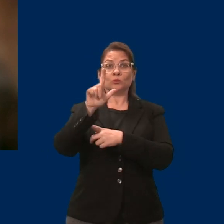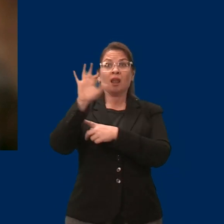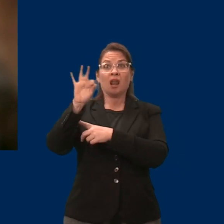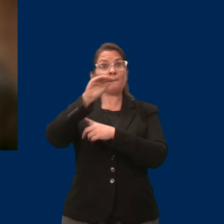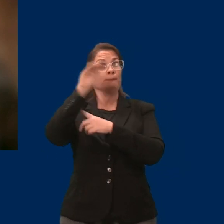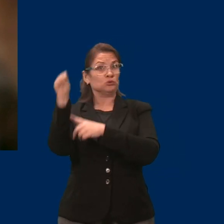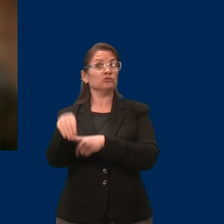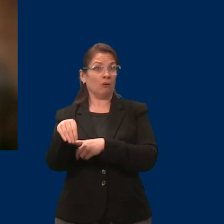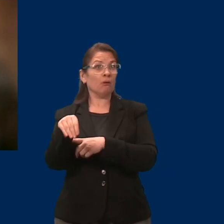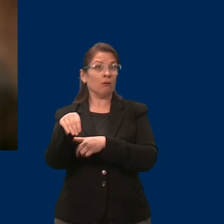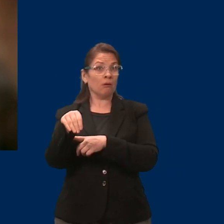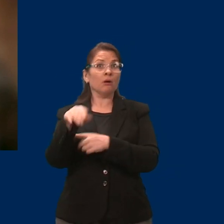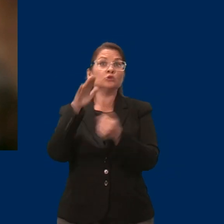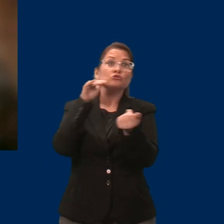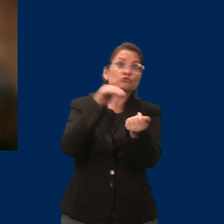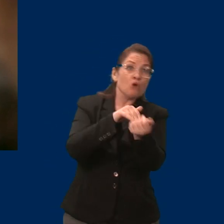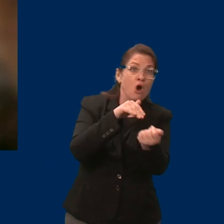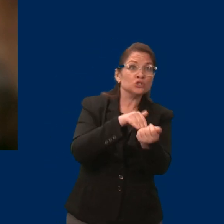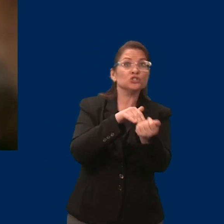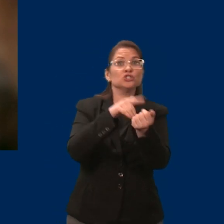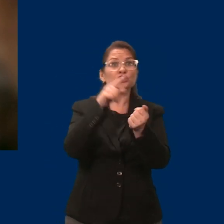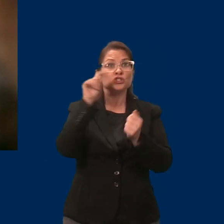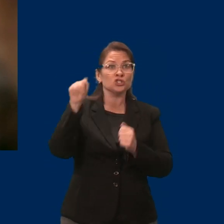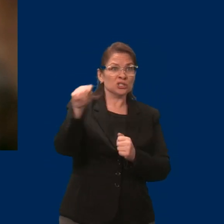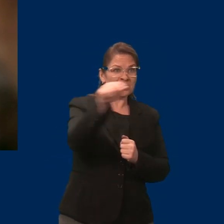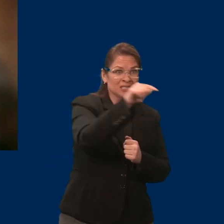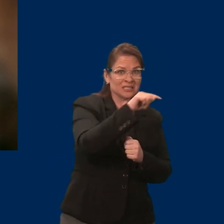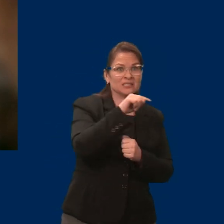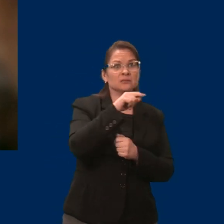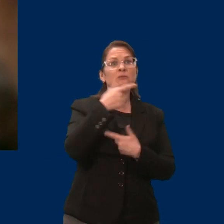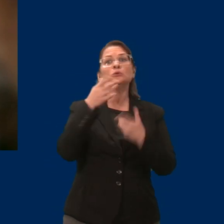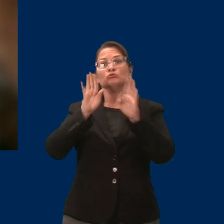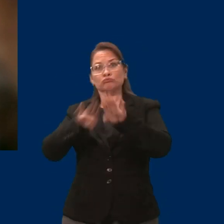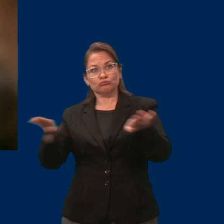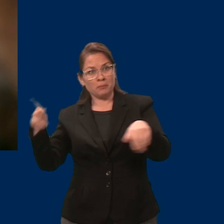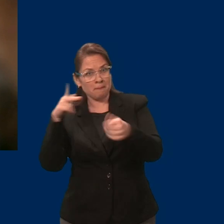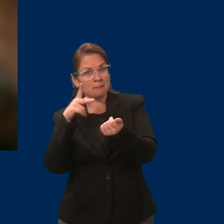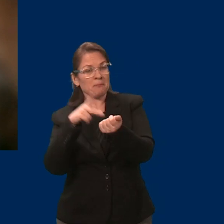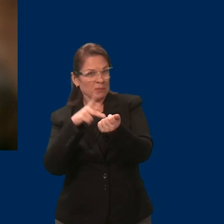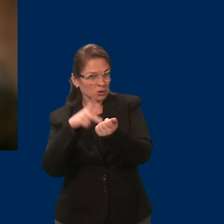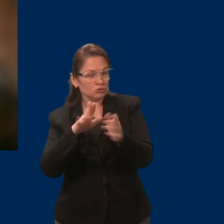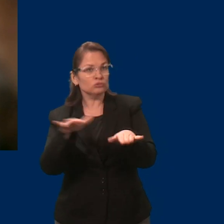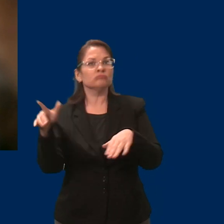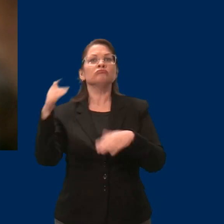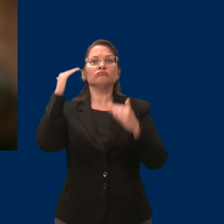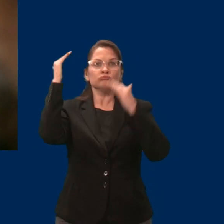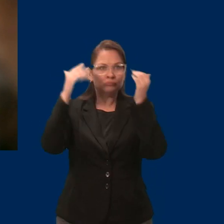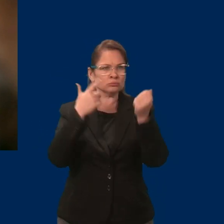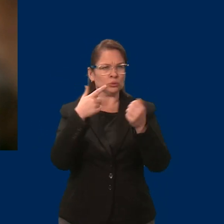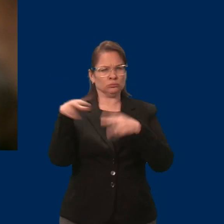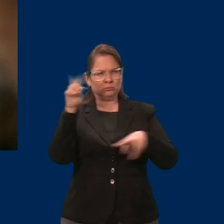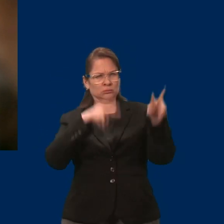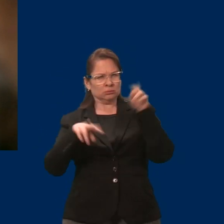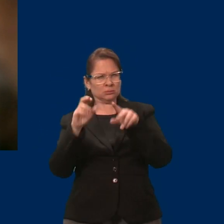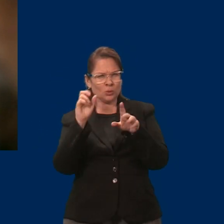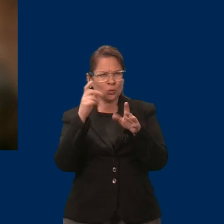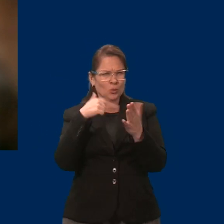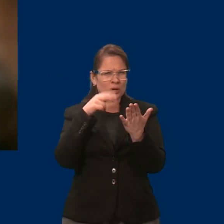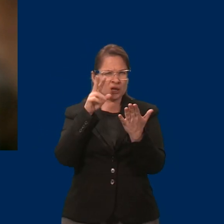and 19% of adult respondents reported--and I'm going to read this because I want to get it exactly right, how the survey asked the question--they reported being